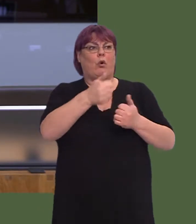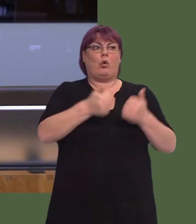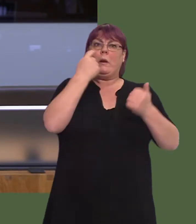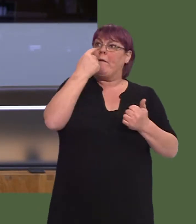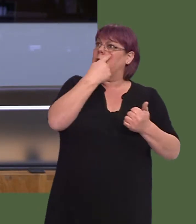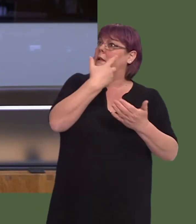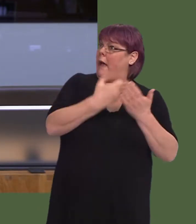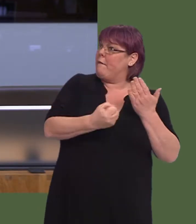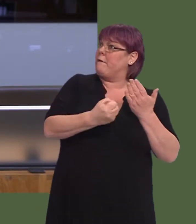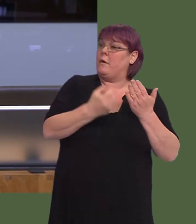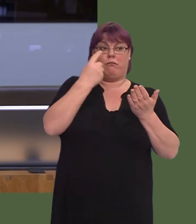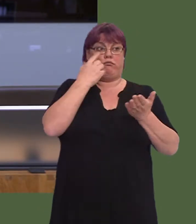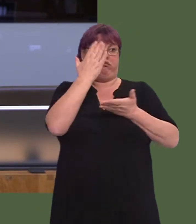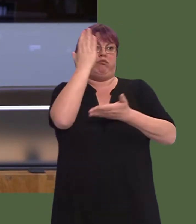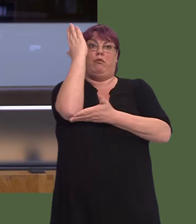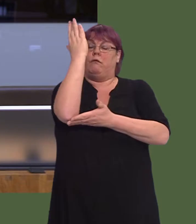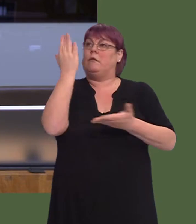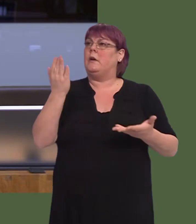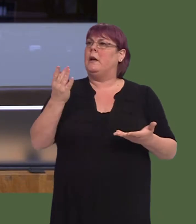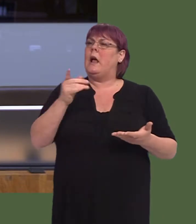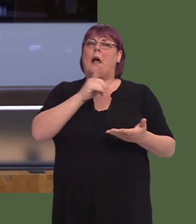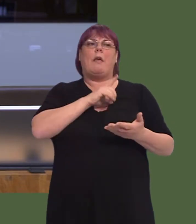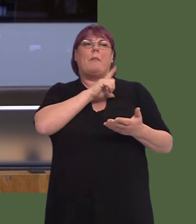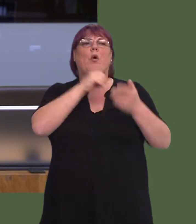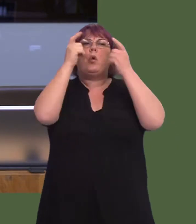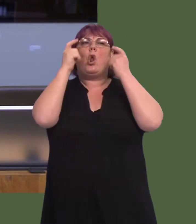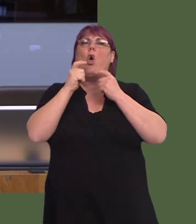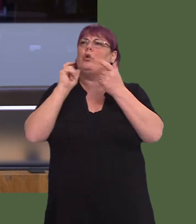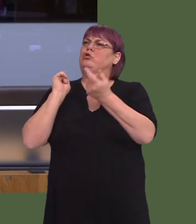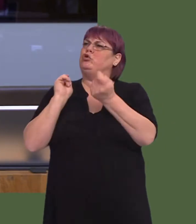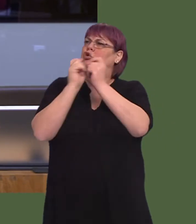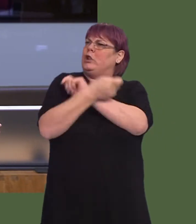either because of changes in the law within the intervening yearsóif you're talking about